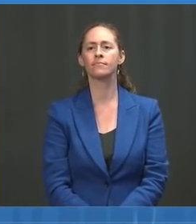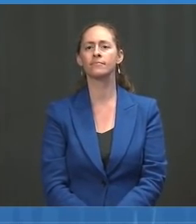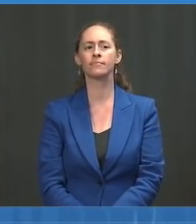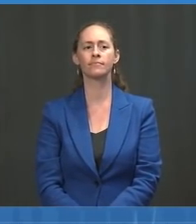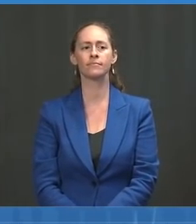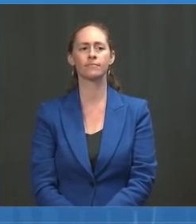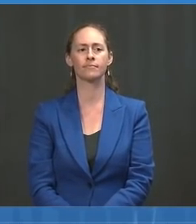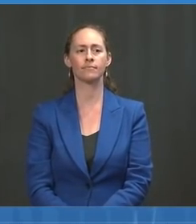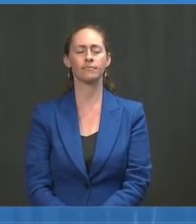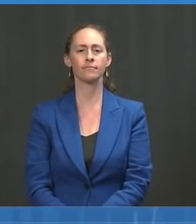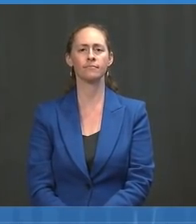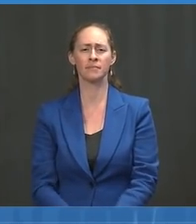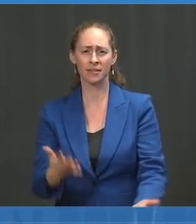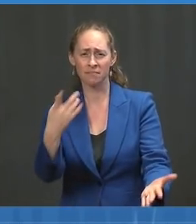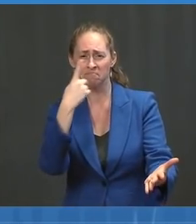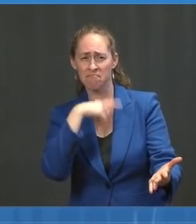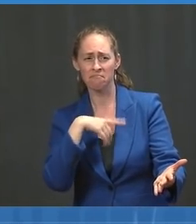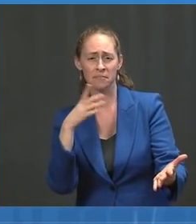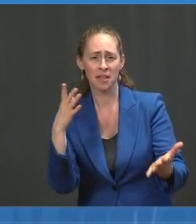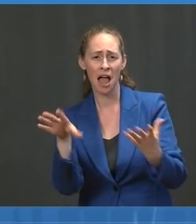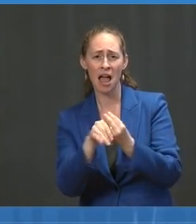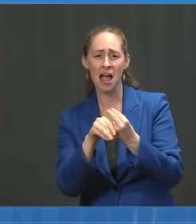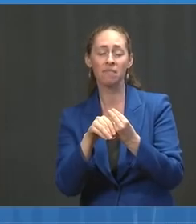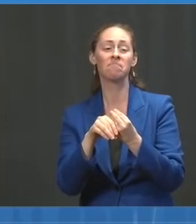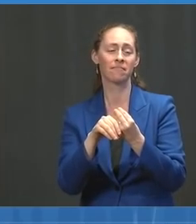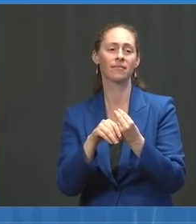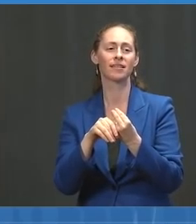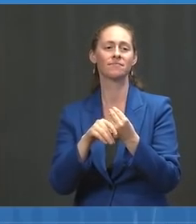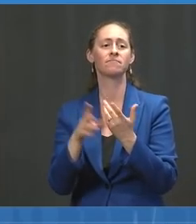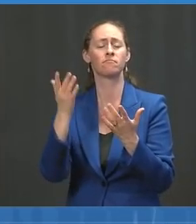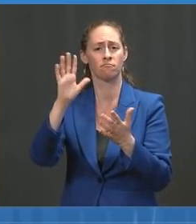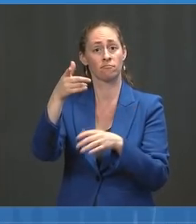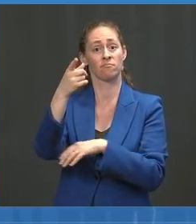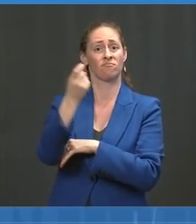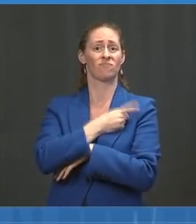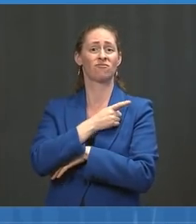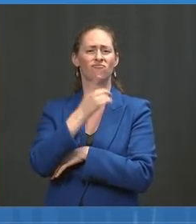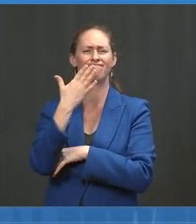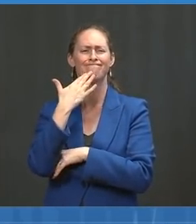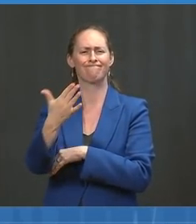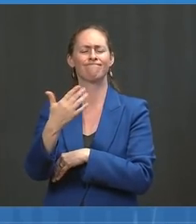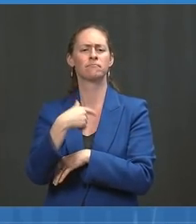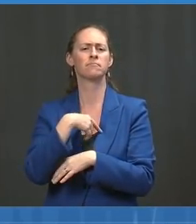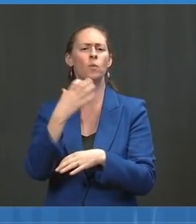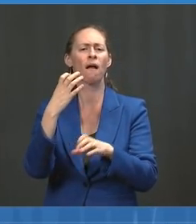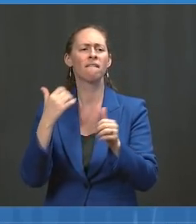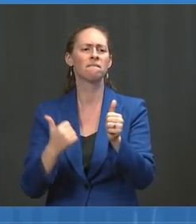Dr. Murthy: Yeah, so, I mean, Sarah, it's a great question, and one thing I want to emphasize: A key piece that went into this decision